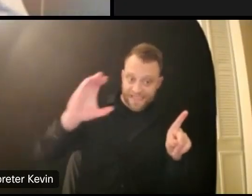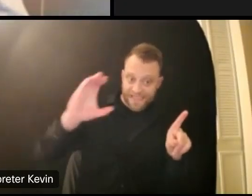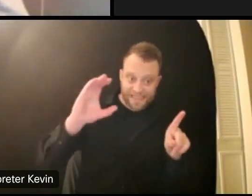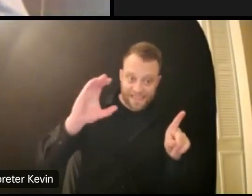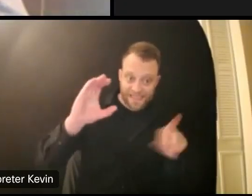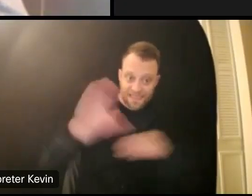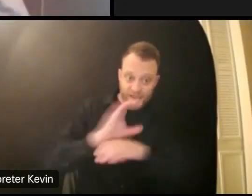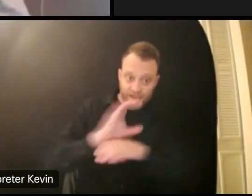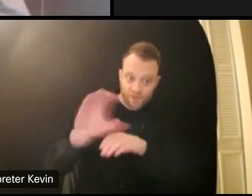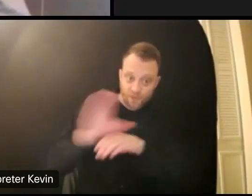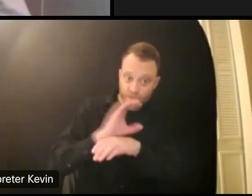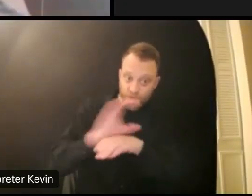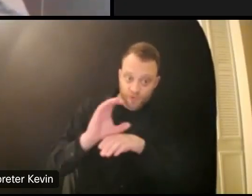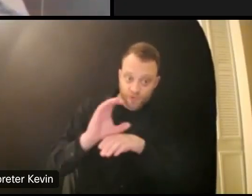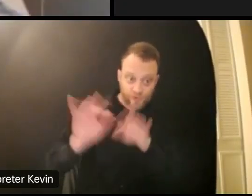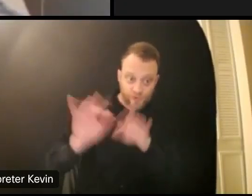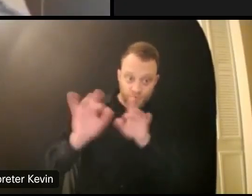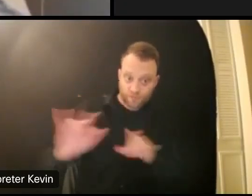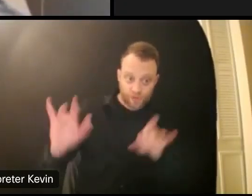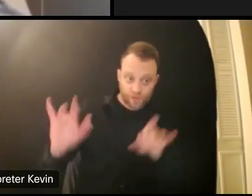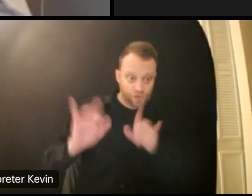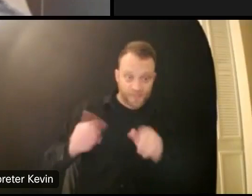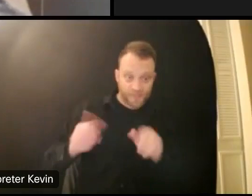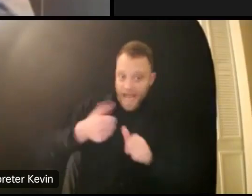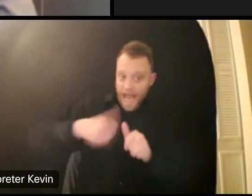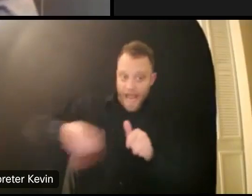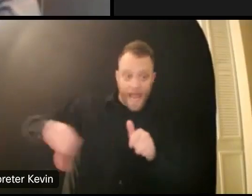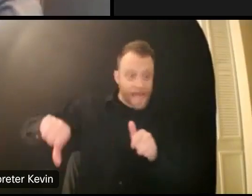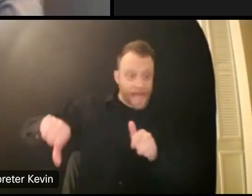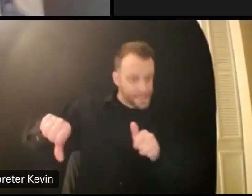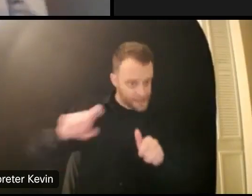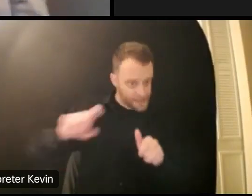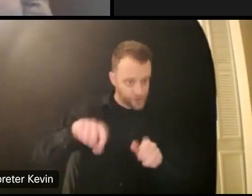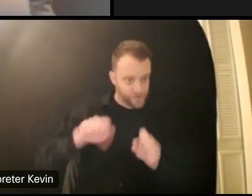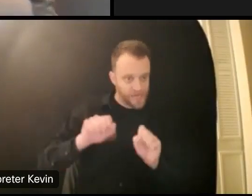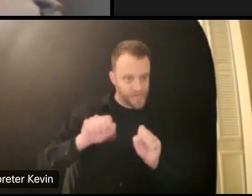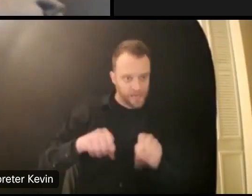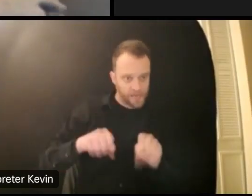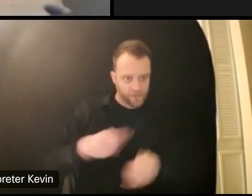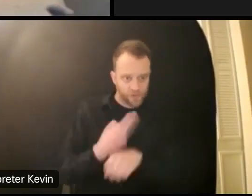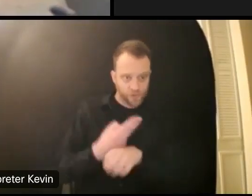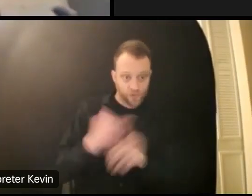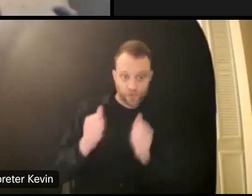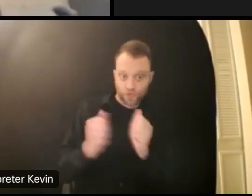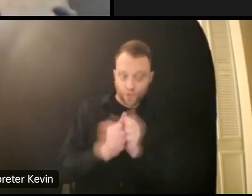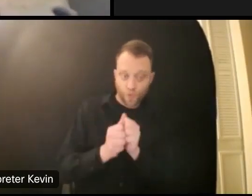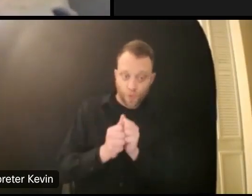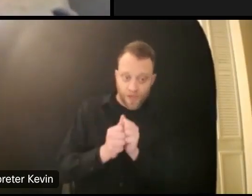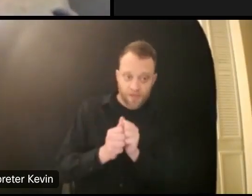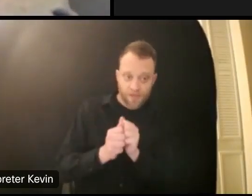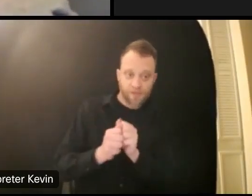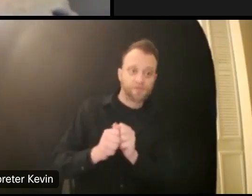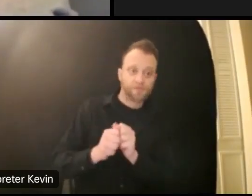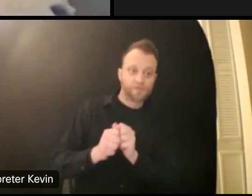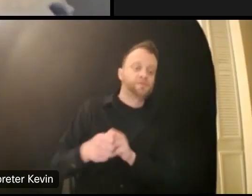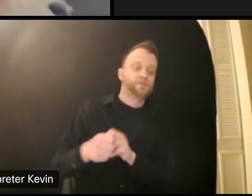But if you are having trouble please contact our office and Our IT specialist, Ronald Gaither, can